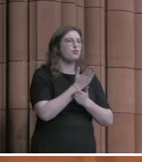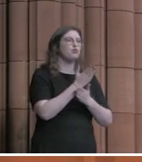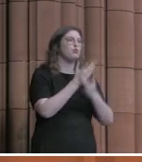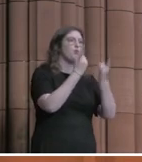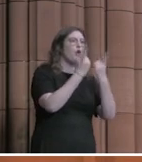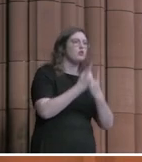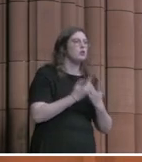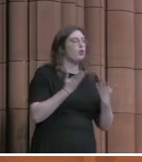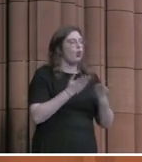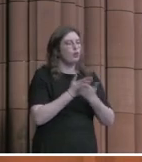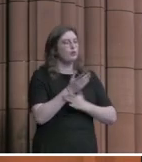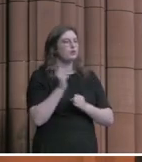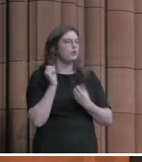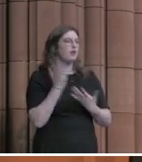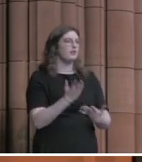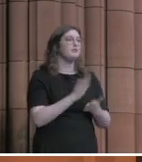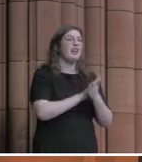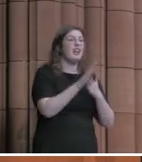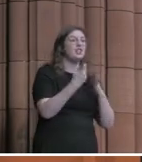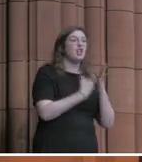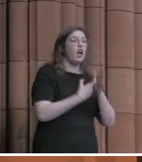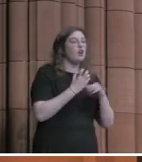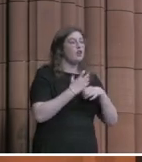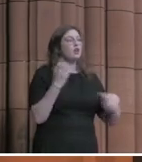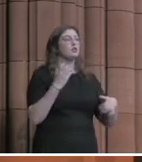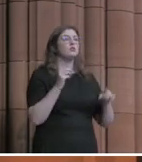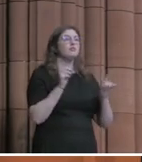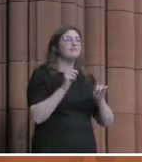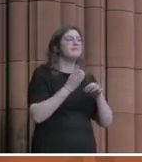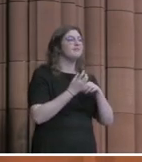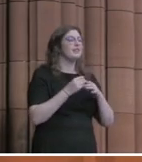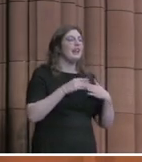For our HR graduates, it's about leading the development of people oriented policies.